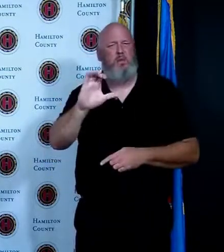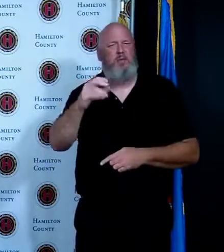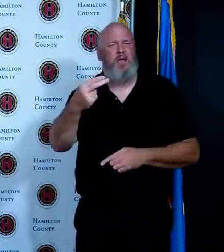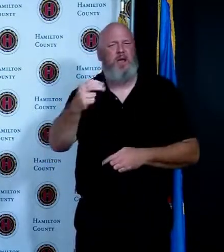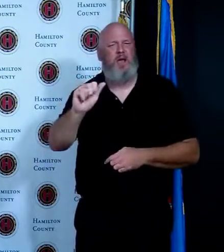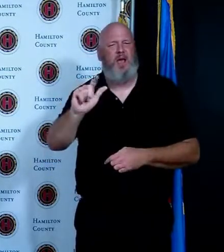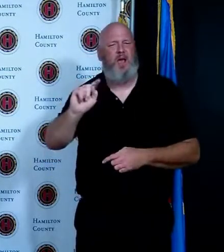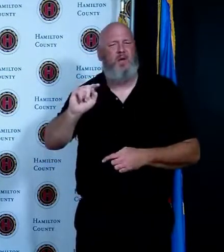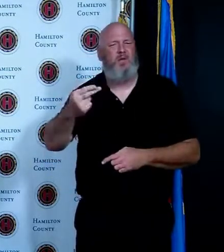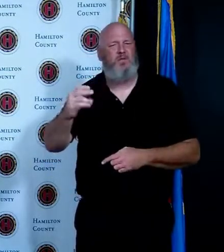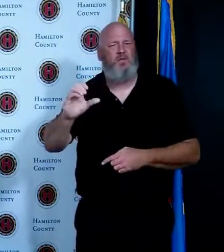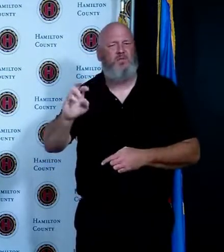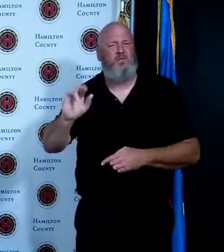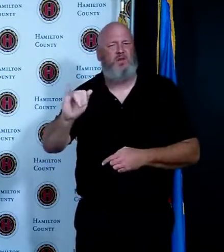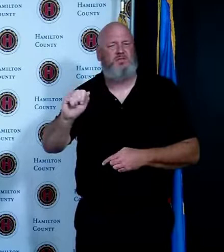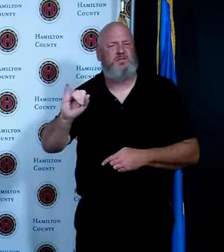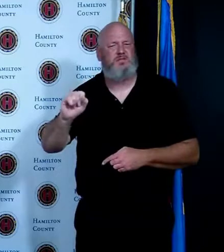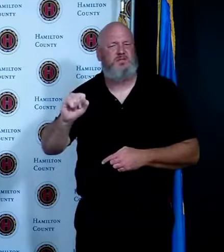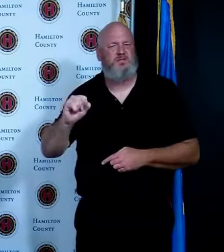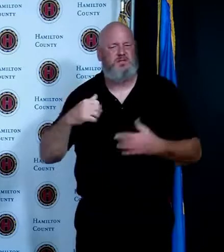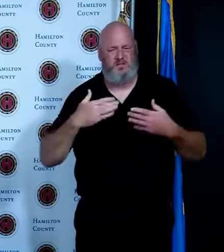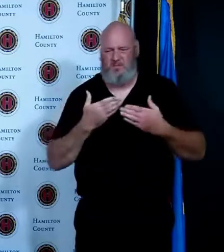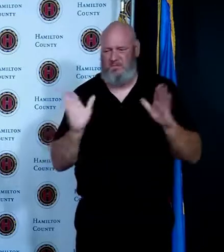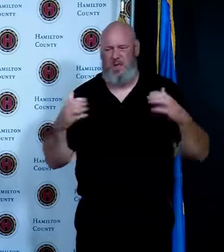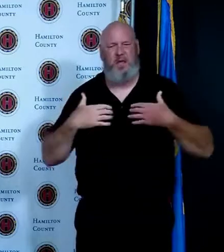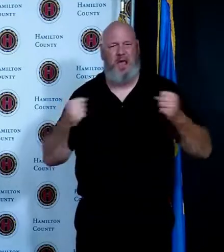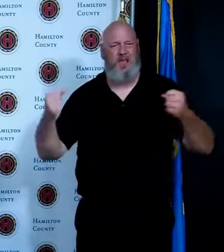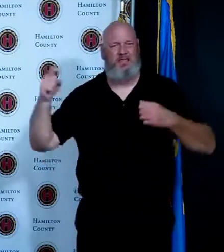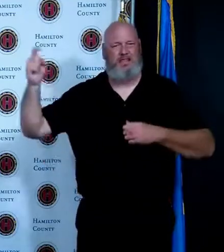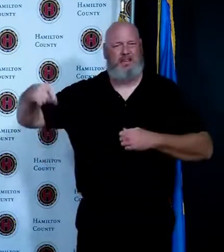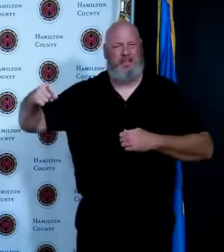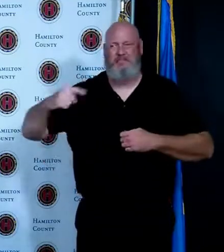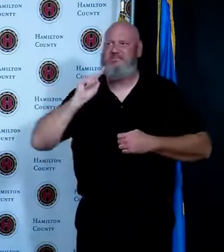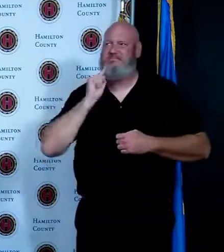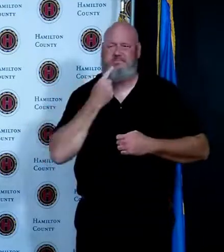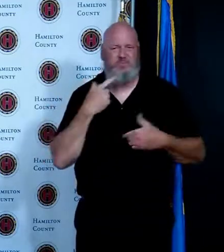people I think view as leaders in this community saying the exact same thing as